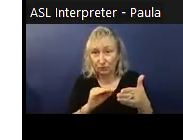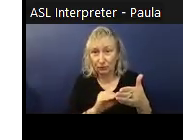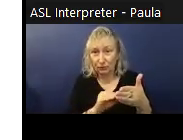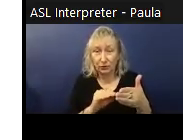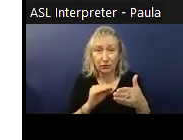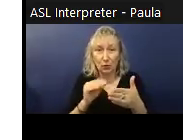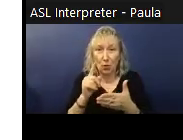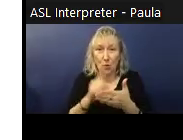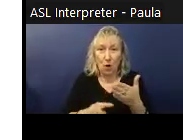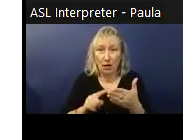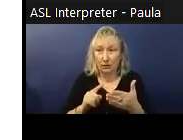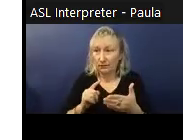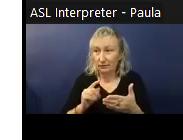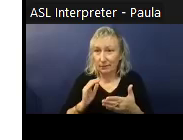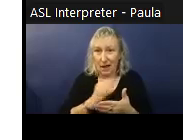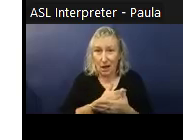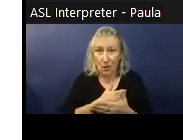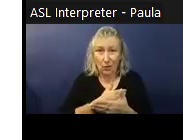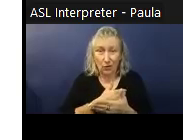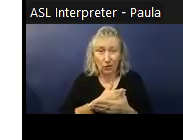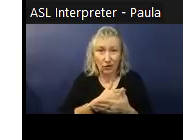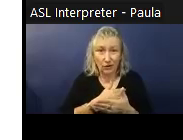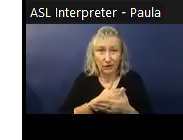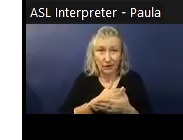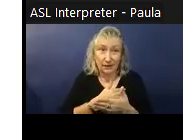lack thereof on travel land as an example.